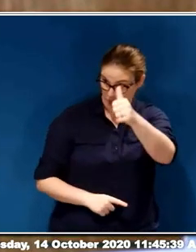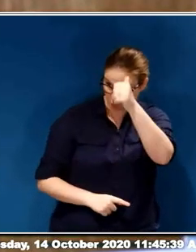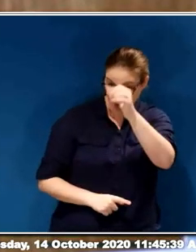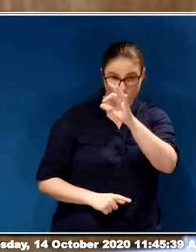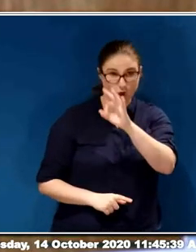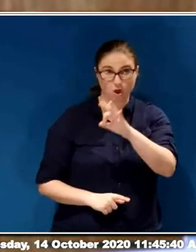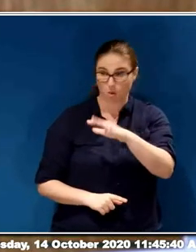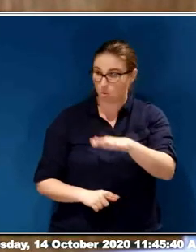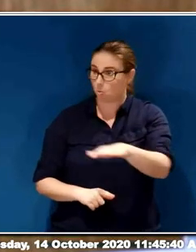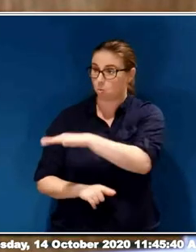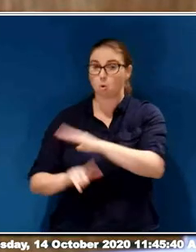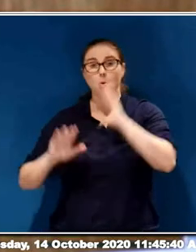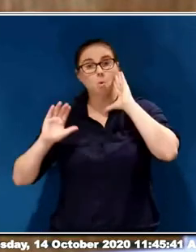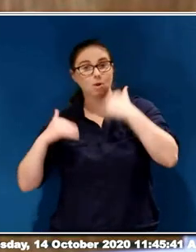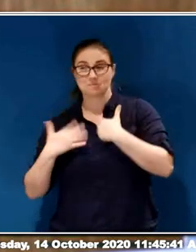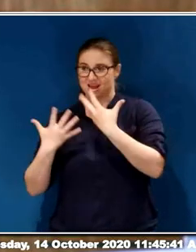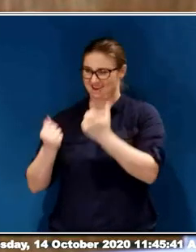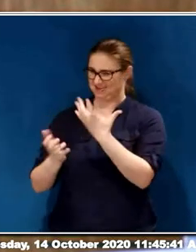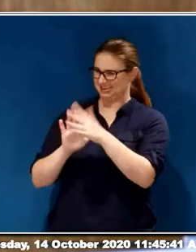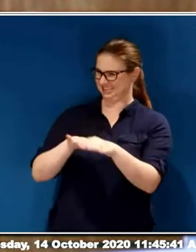disabilities, really.